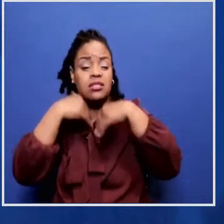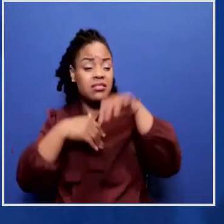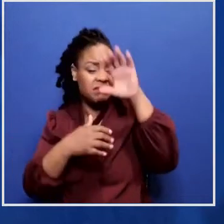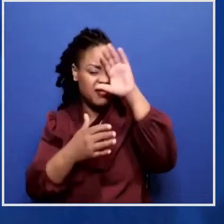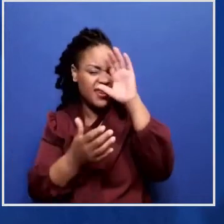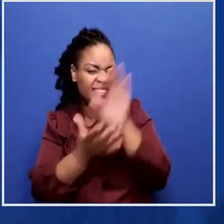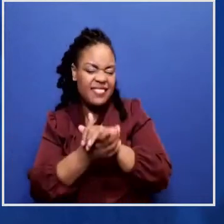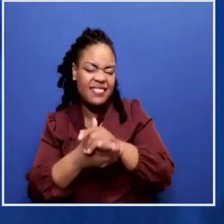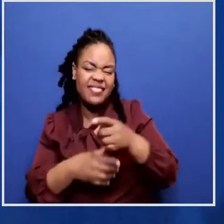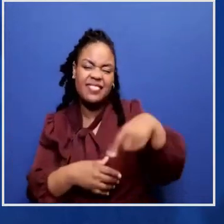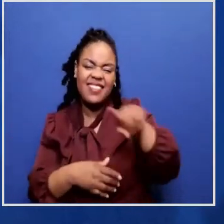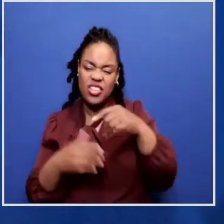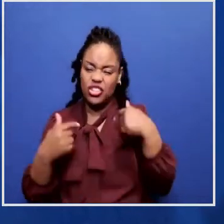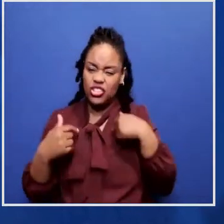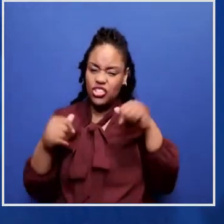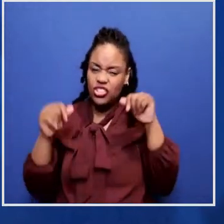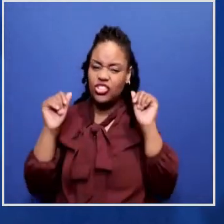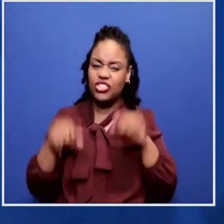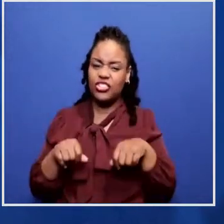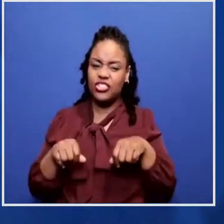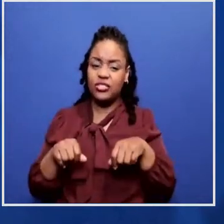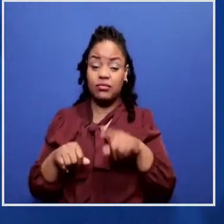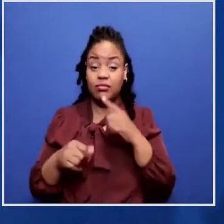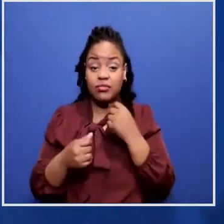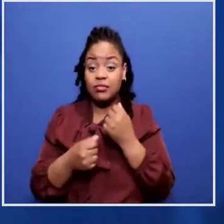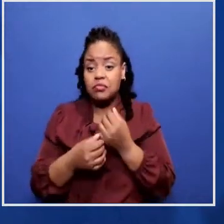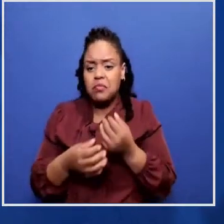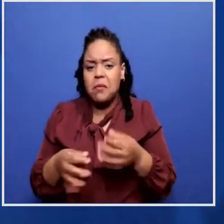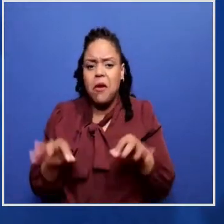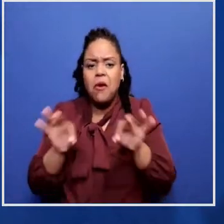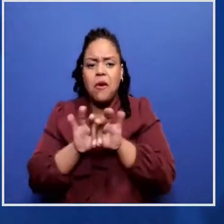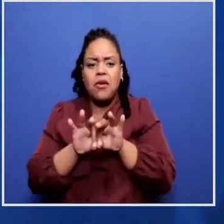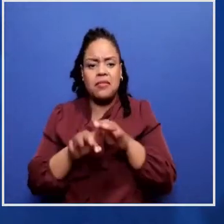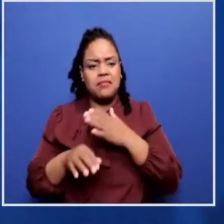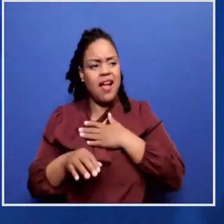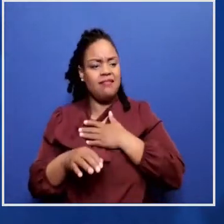AS THE TEMPERATURES SWELLED TO 98 DEGREES, THE CROWD GREW INTO THOUSANDS AND THEN THEY MARCHED BY DR. KING'S SIDE, ALL THE WAY TO CHICAGO'S CITY HALL.